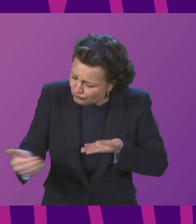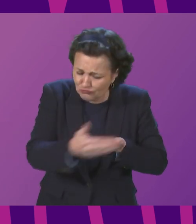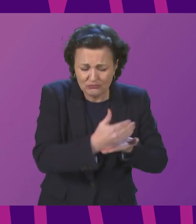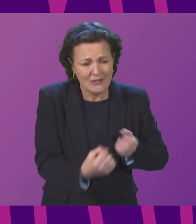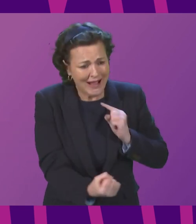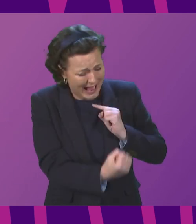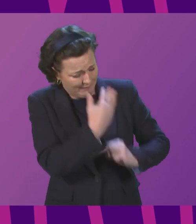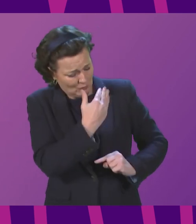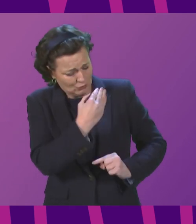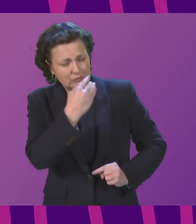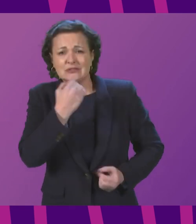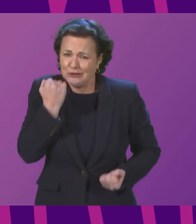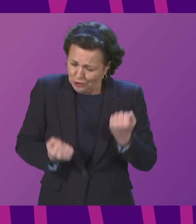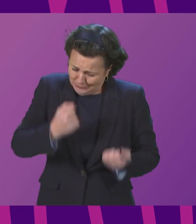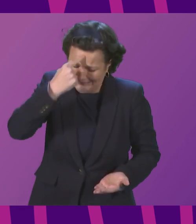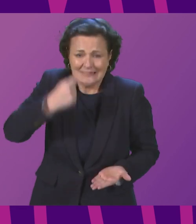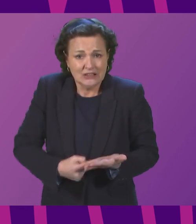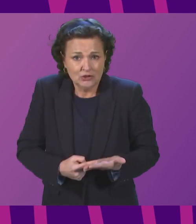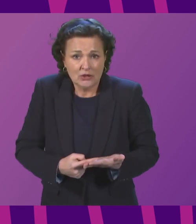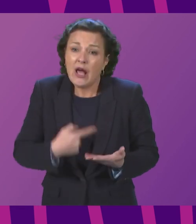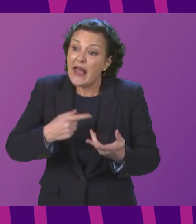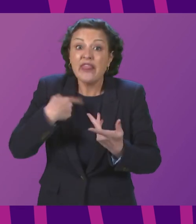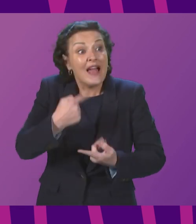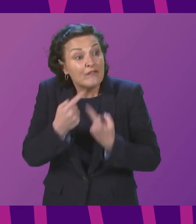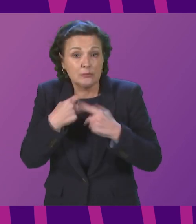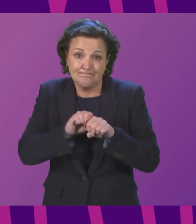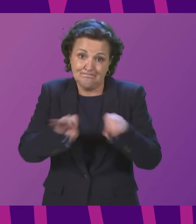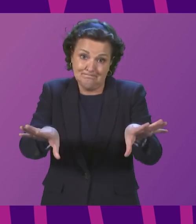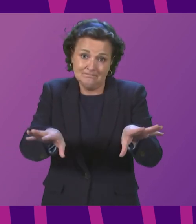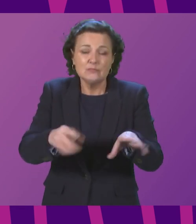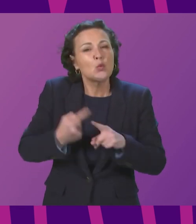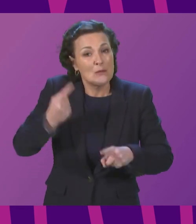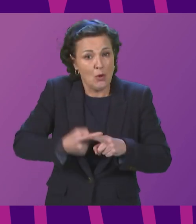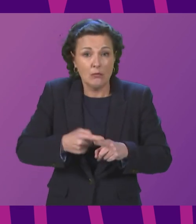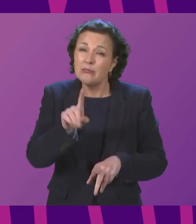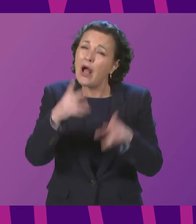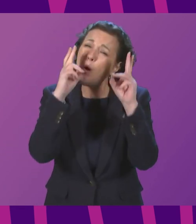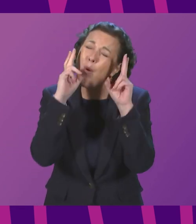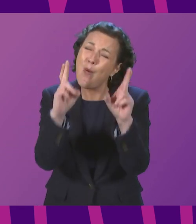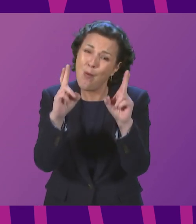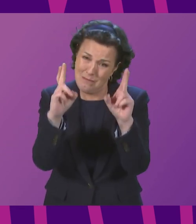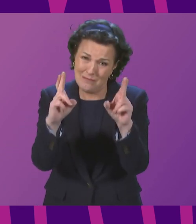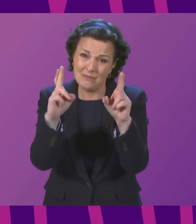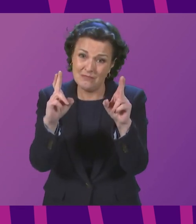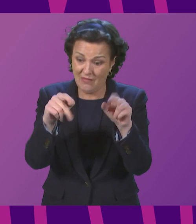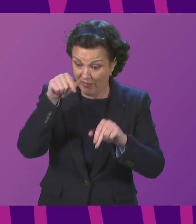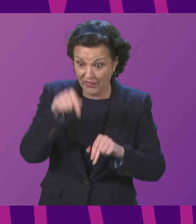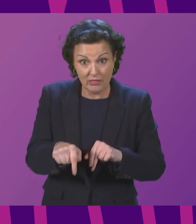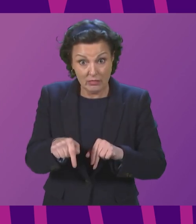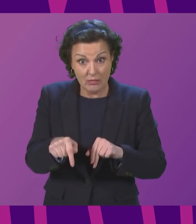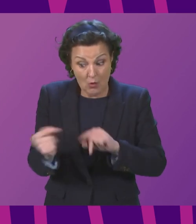and certainty as quickly as possible. I firmly hope that the matches will go ahead and will